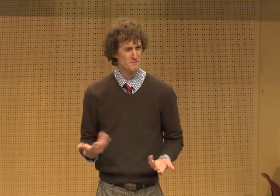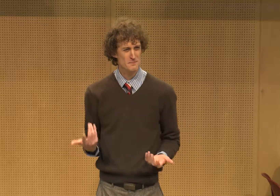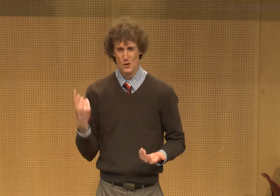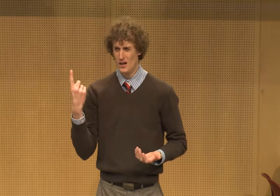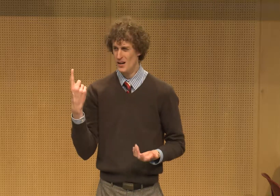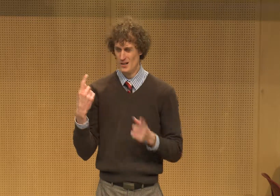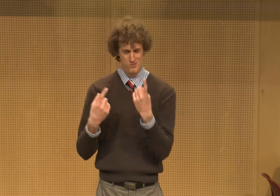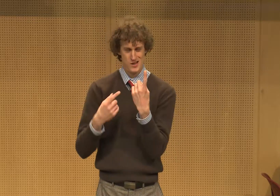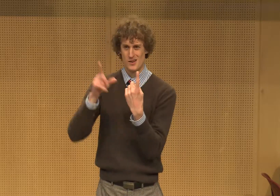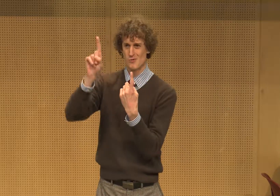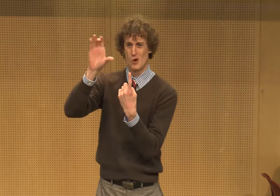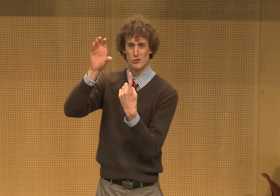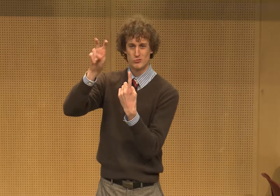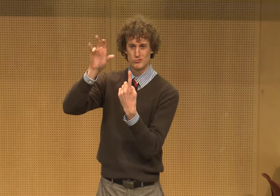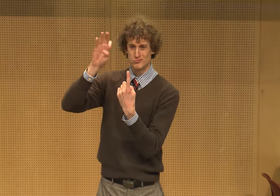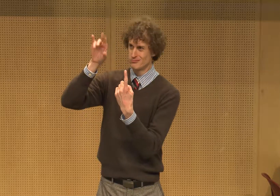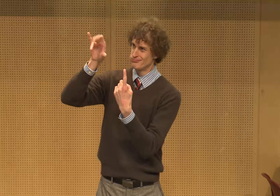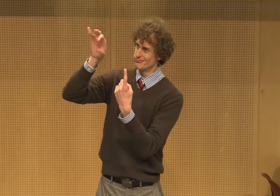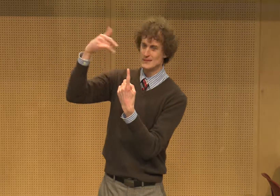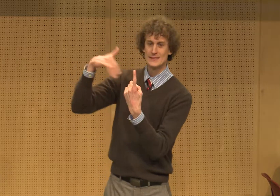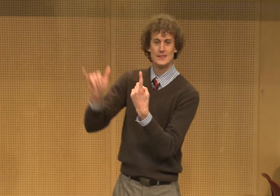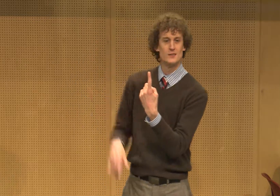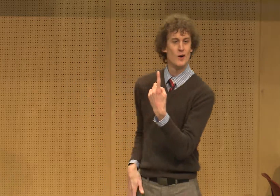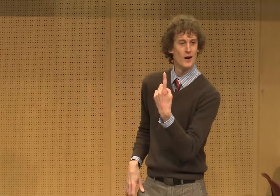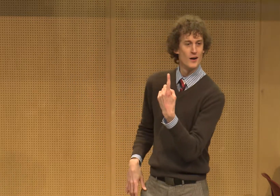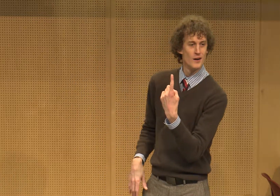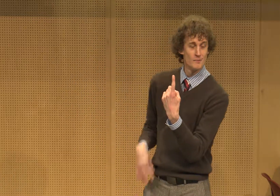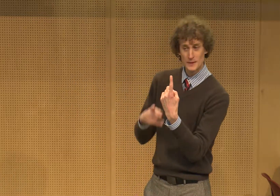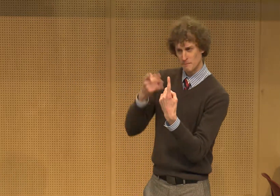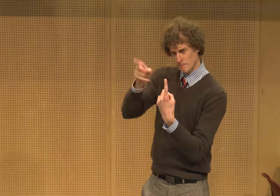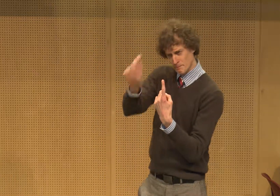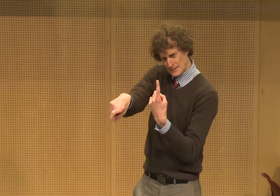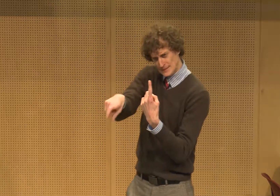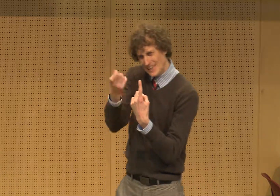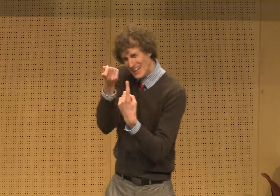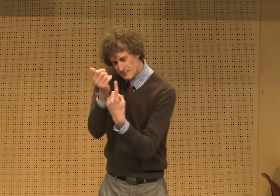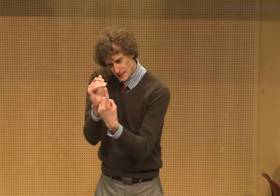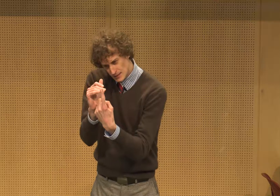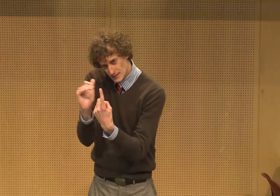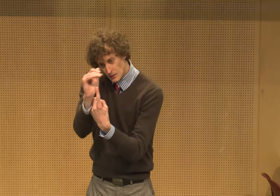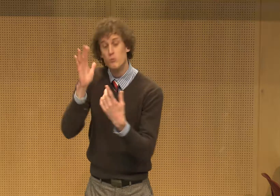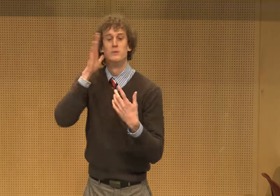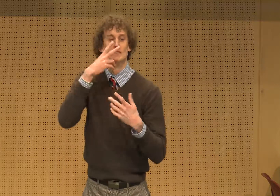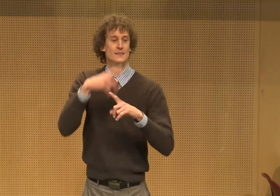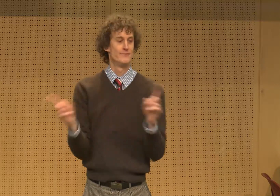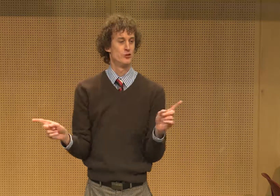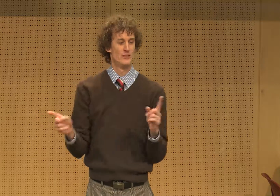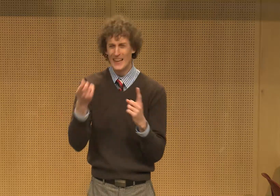You know, it's the multiplier of one. So you need to go a little bit above and beyond.